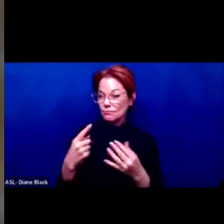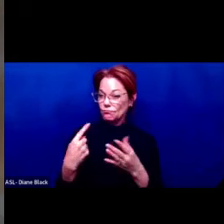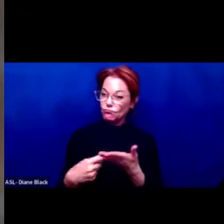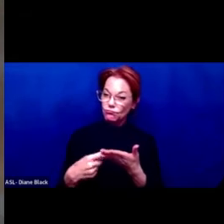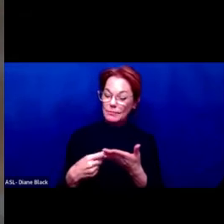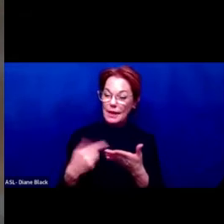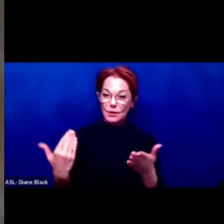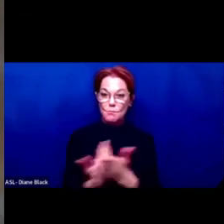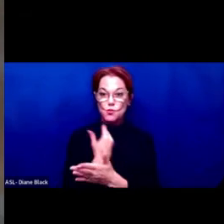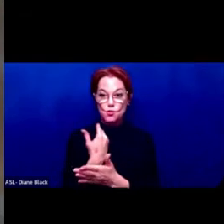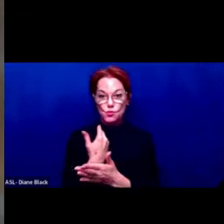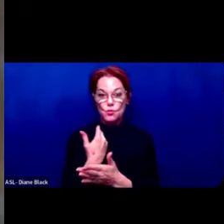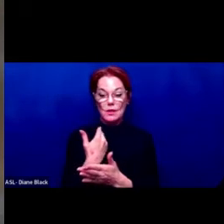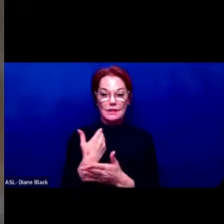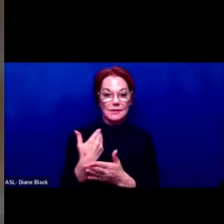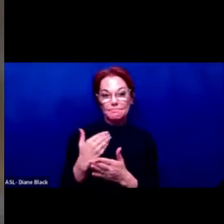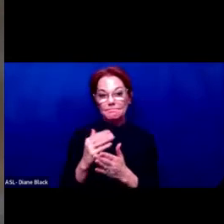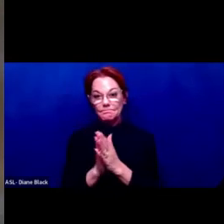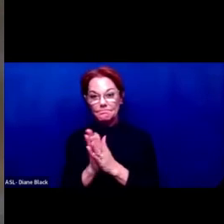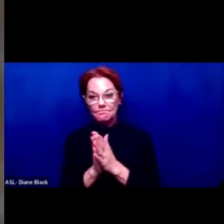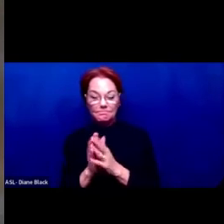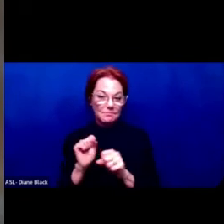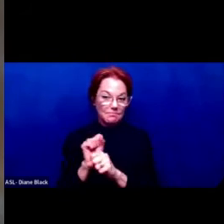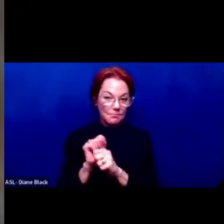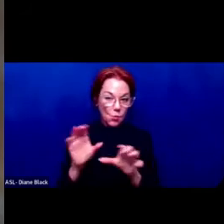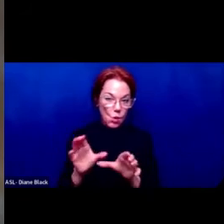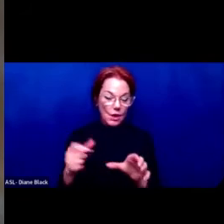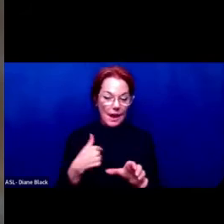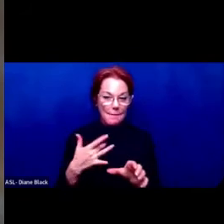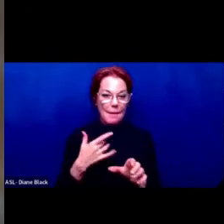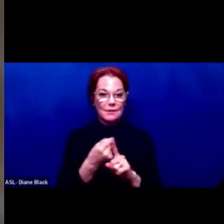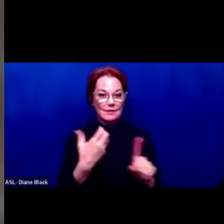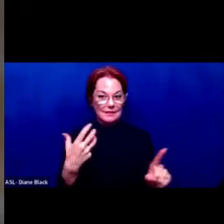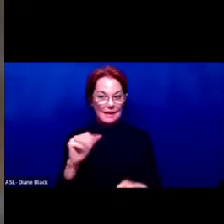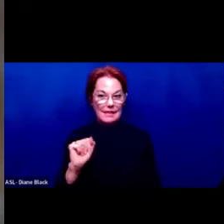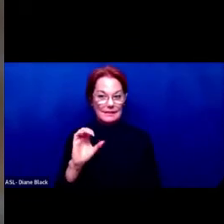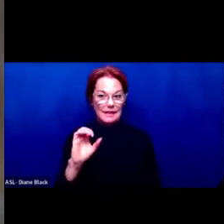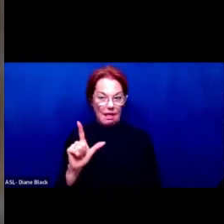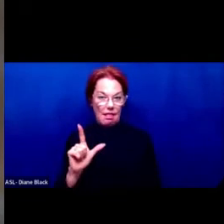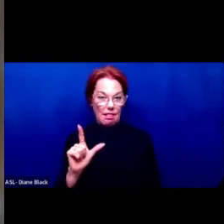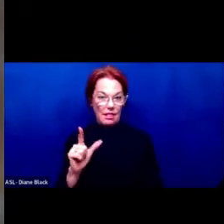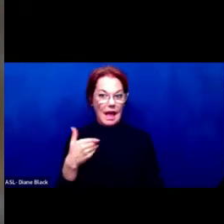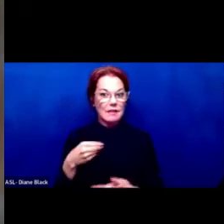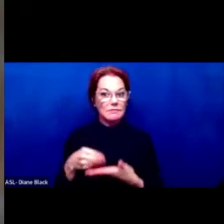I'm delighted to be able to expand on some of that today. ACL has funded a new technical